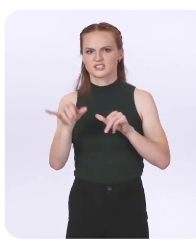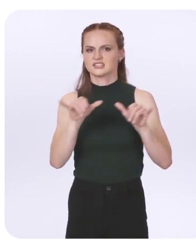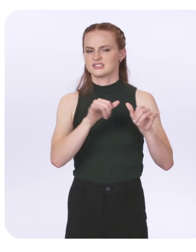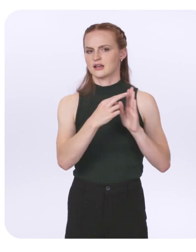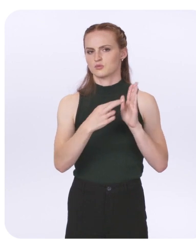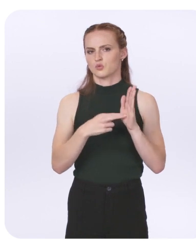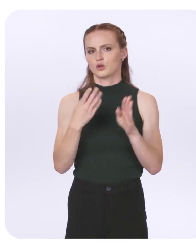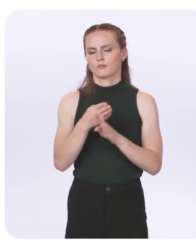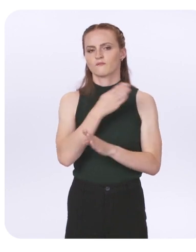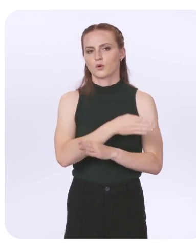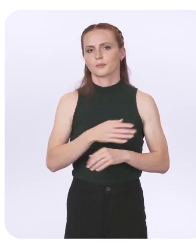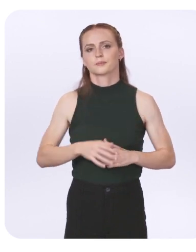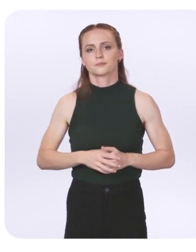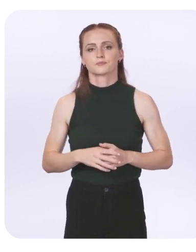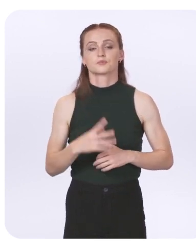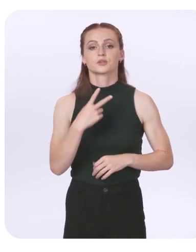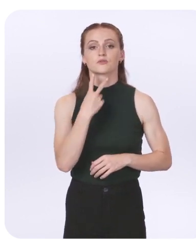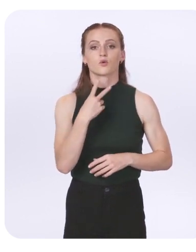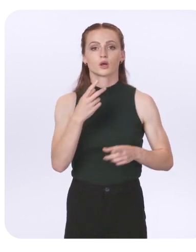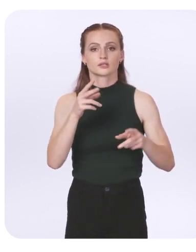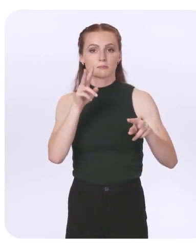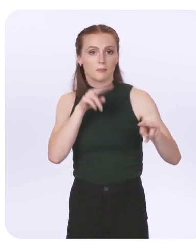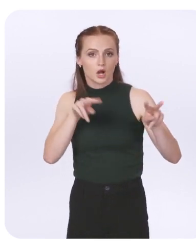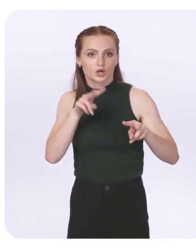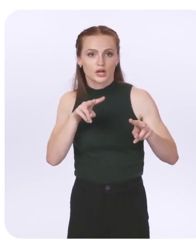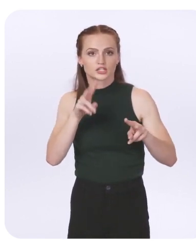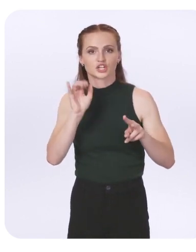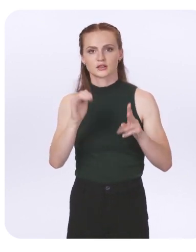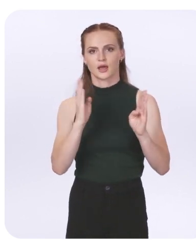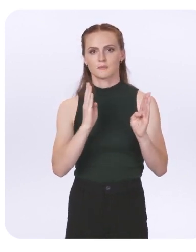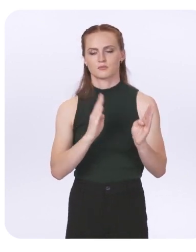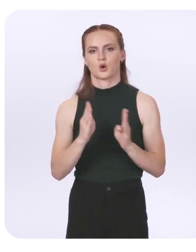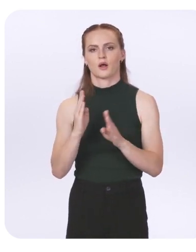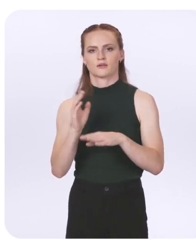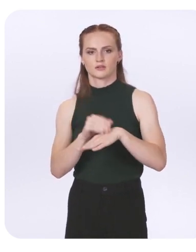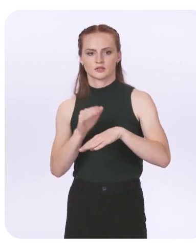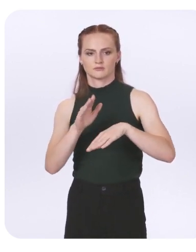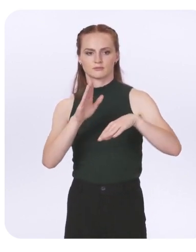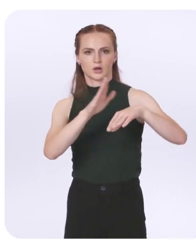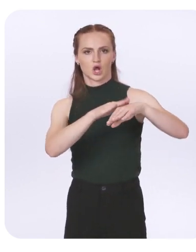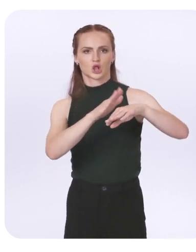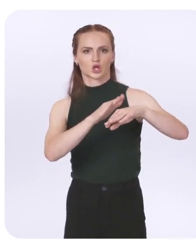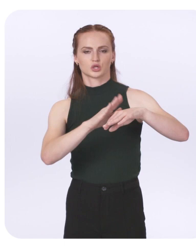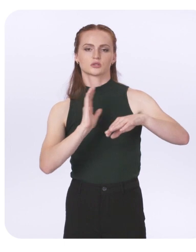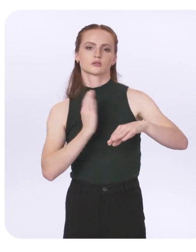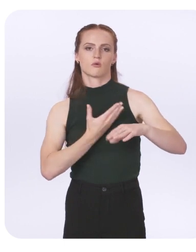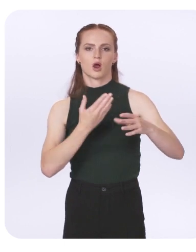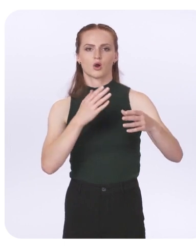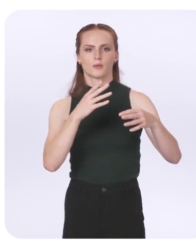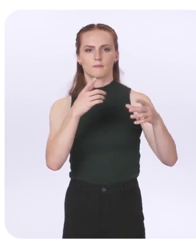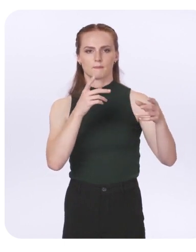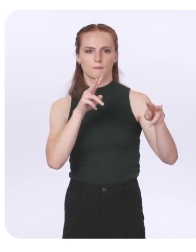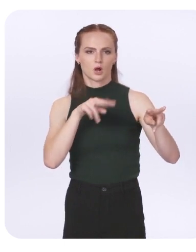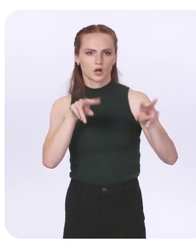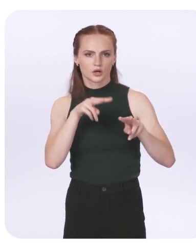Voice moderation just proactively alerts our moderation team, effectively shifting the burden of reporting off of our players.